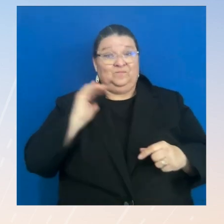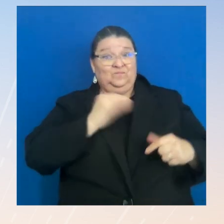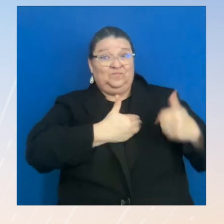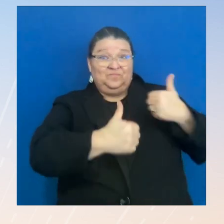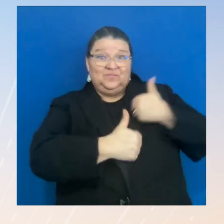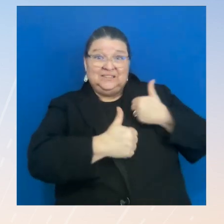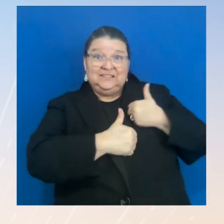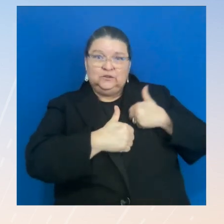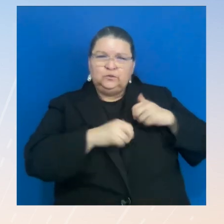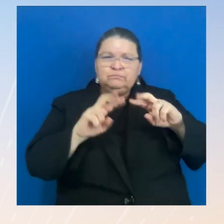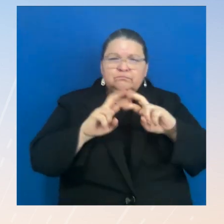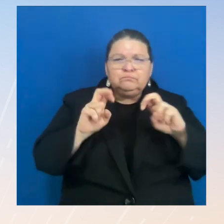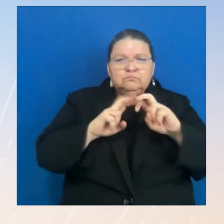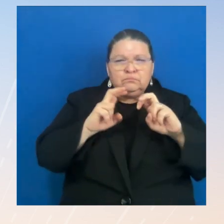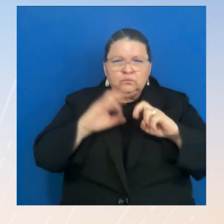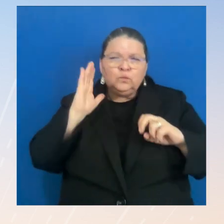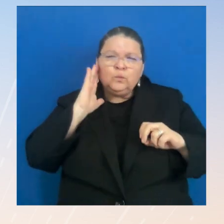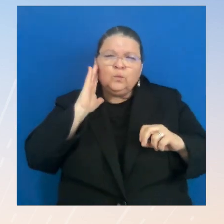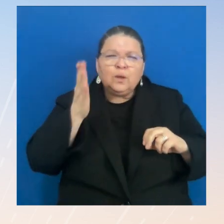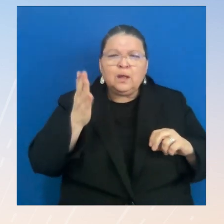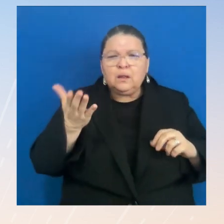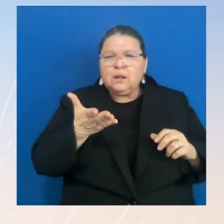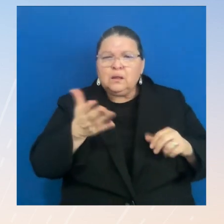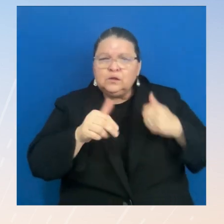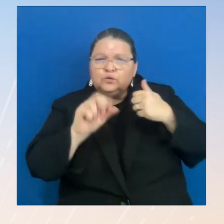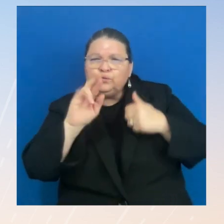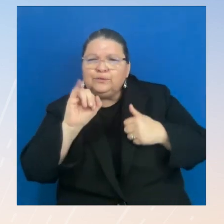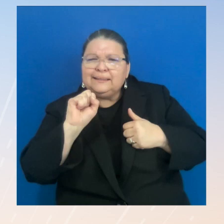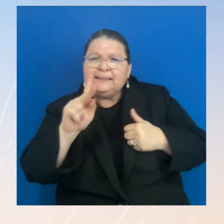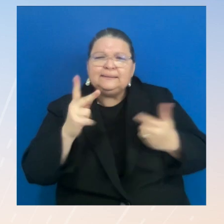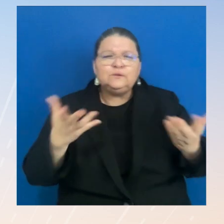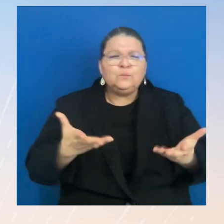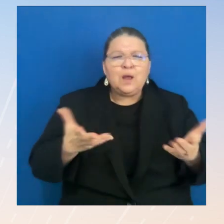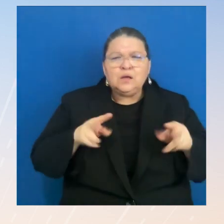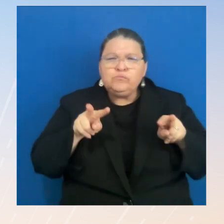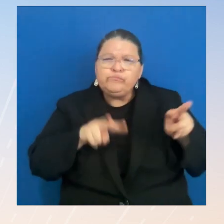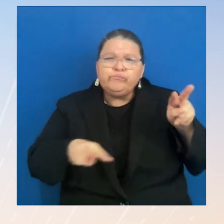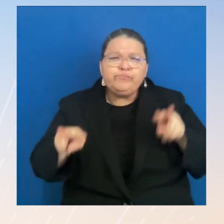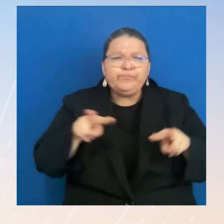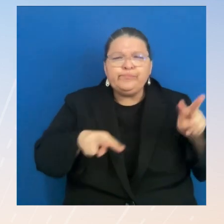They assessed it would not because they have their own squadron of planes and because the type of military assistance